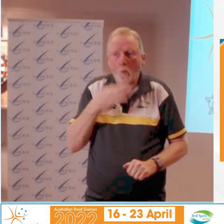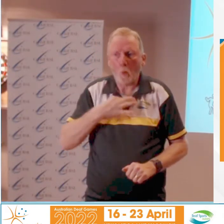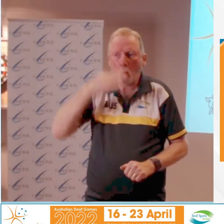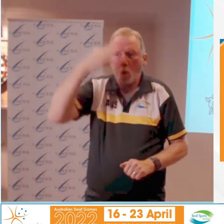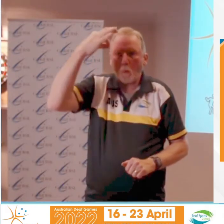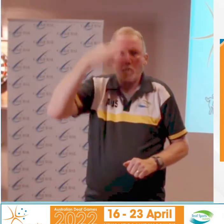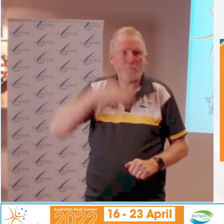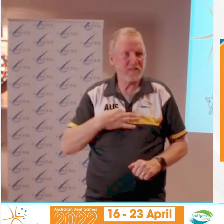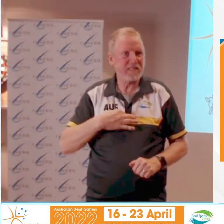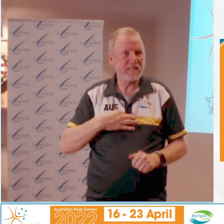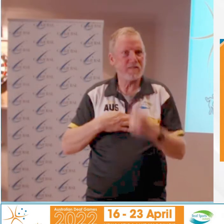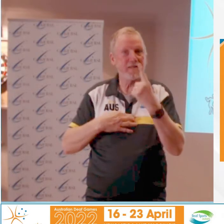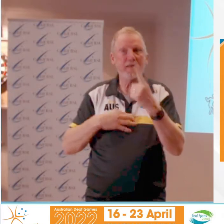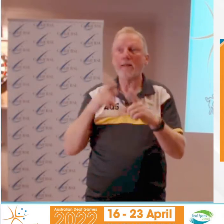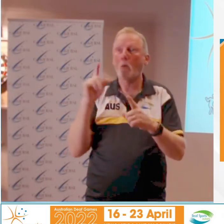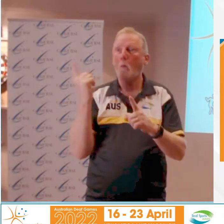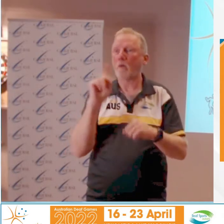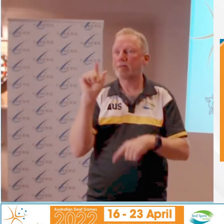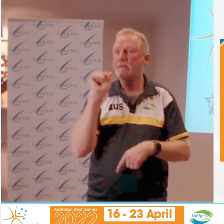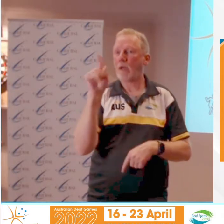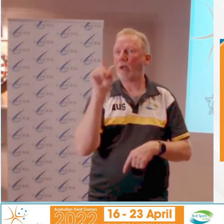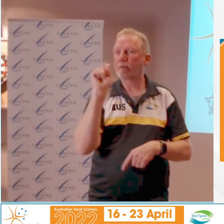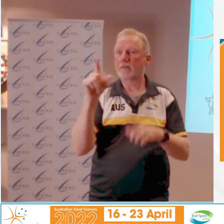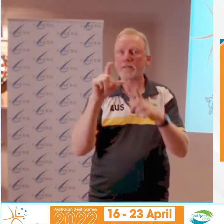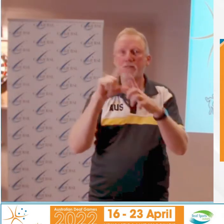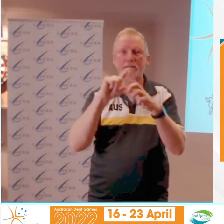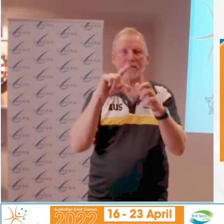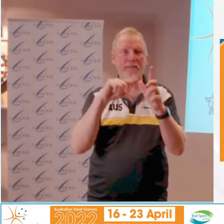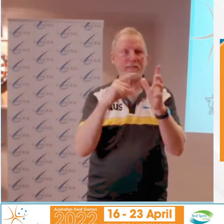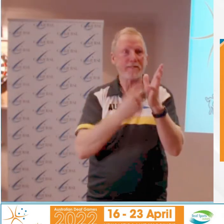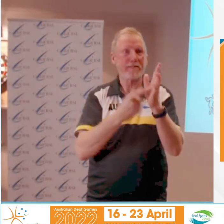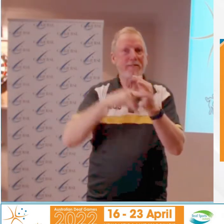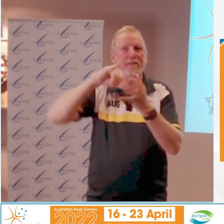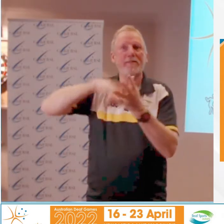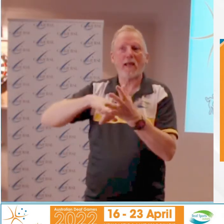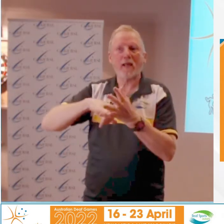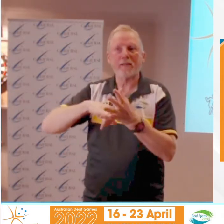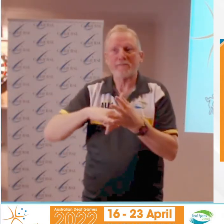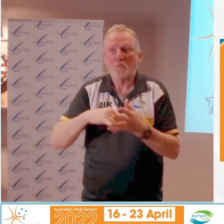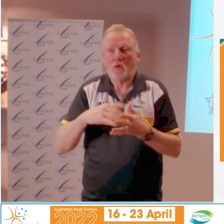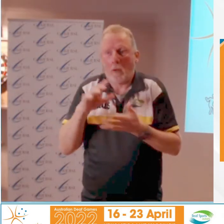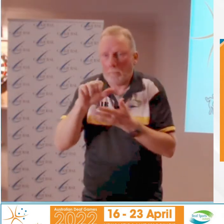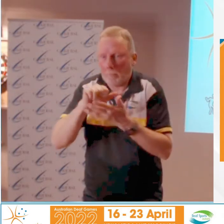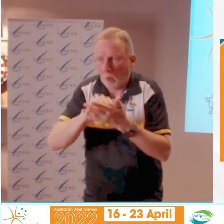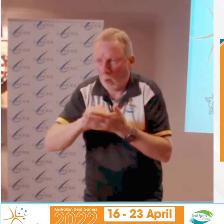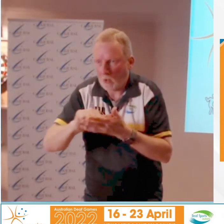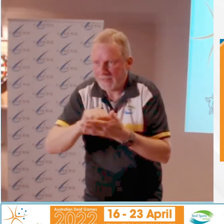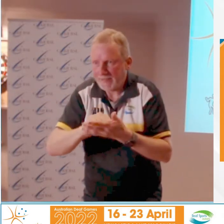have missed one sport one of them reminded me of my mistake but we should have included dart